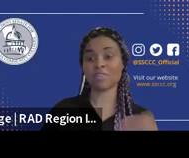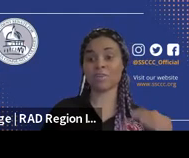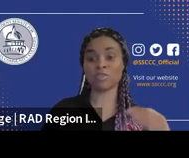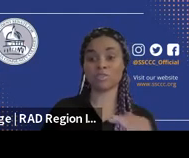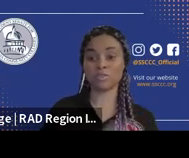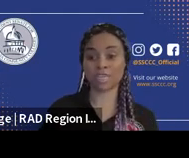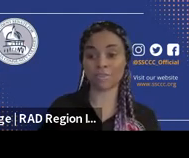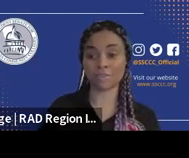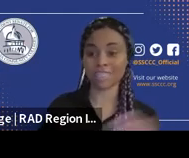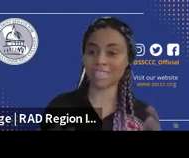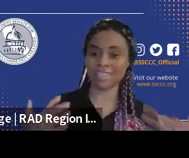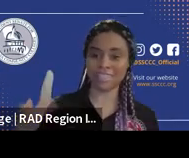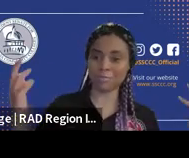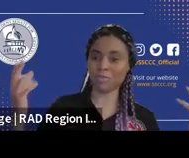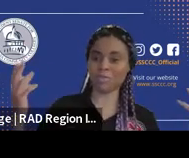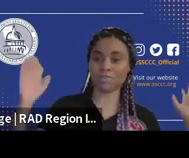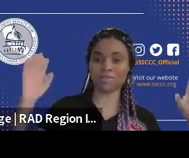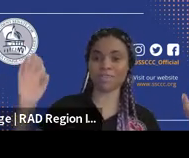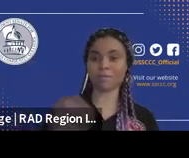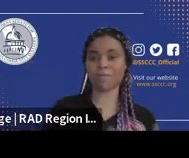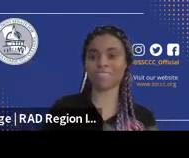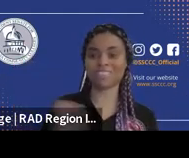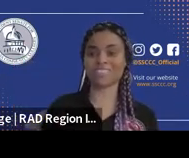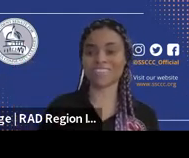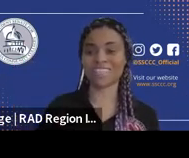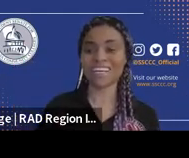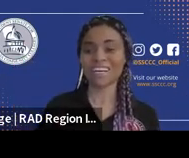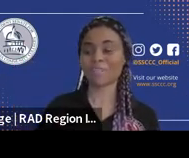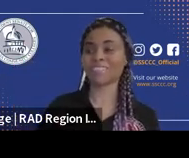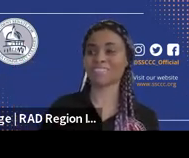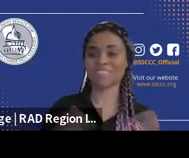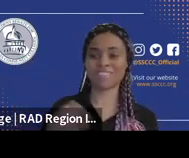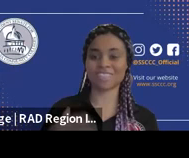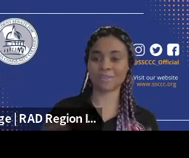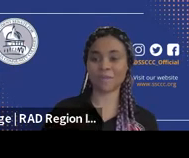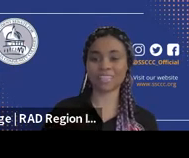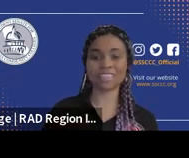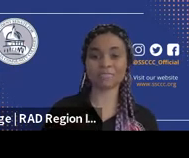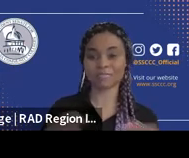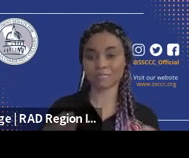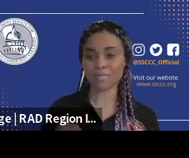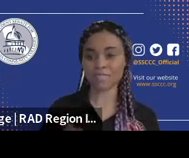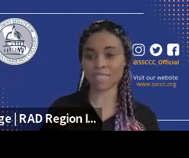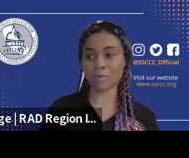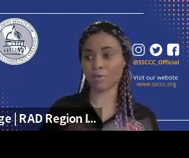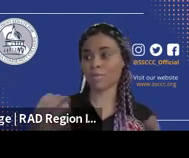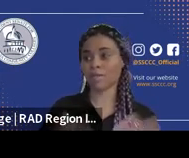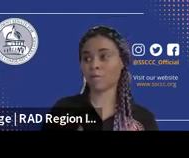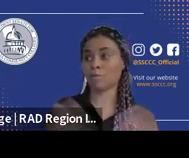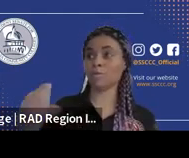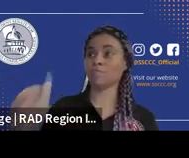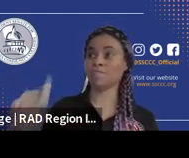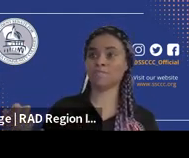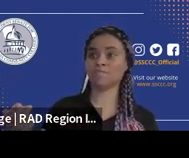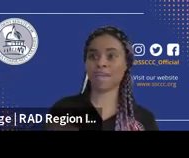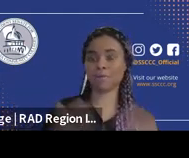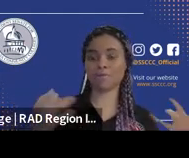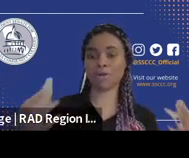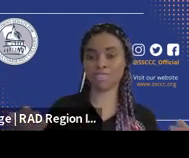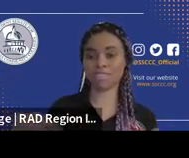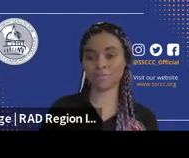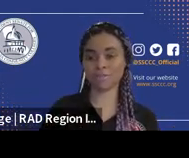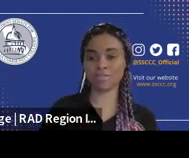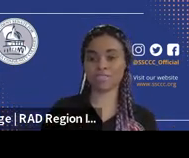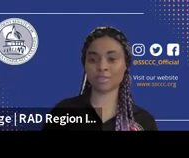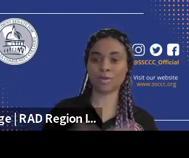student government such as I'm a student government president, so is one of the president the other panelist and we're receptive to that week we want to hear from students.